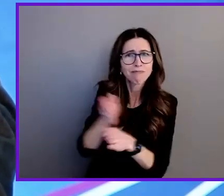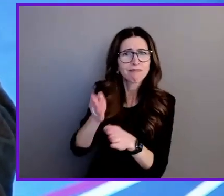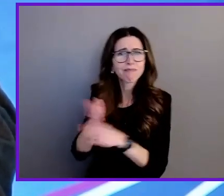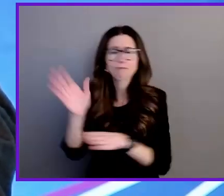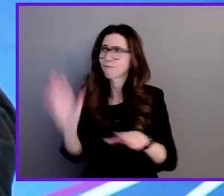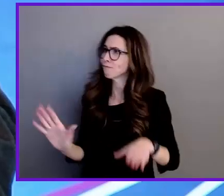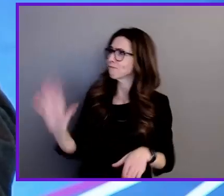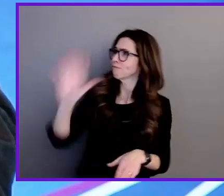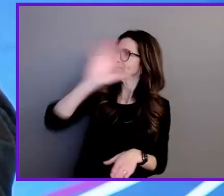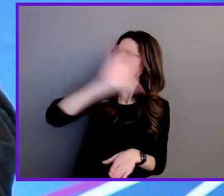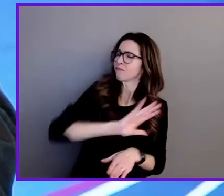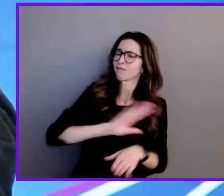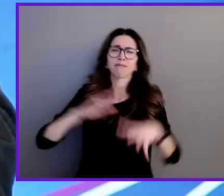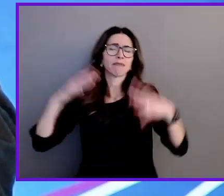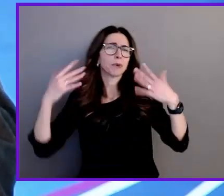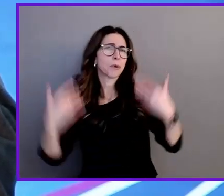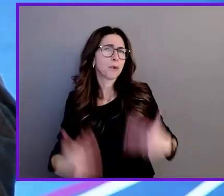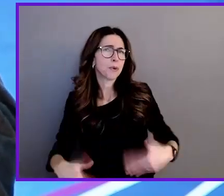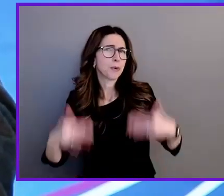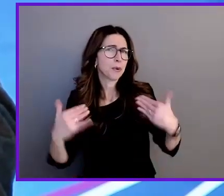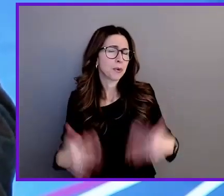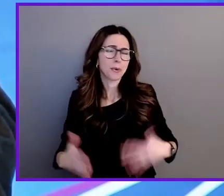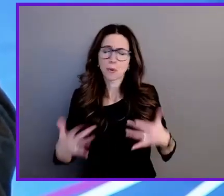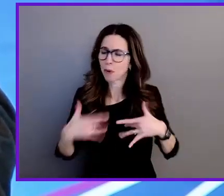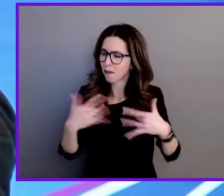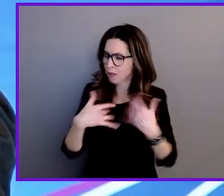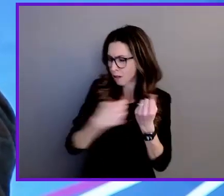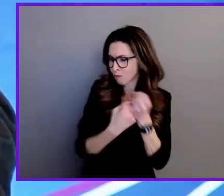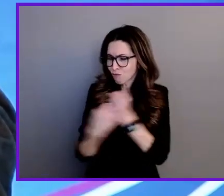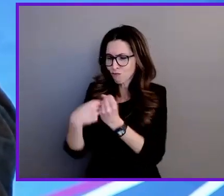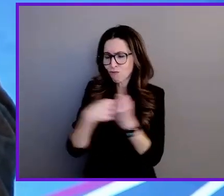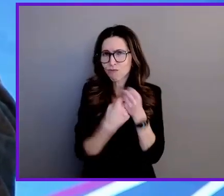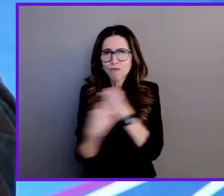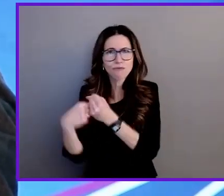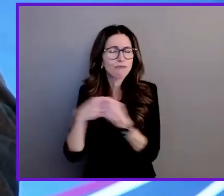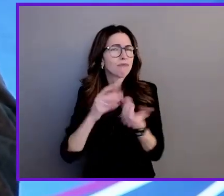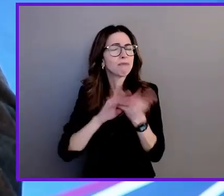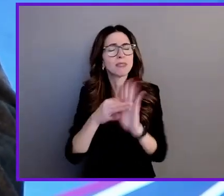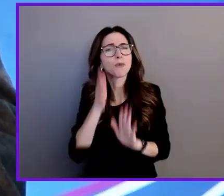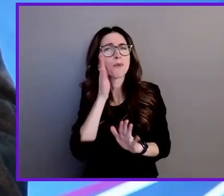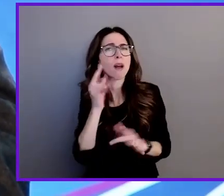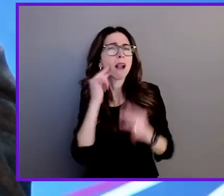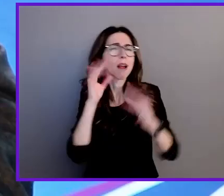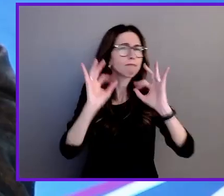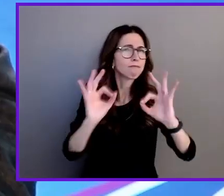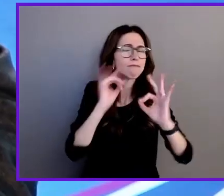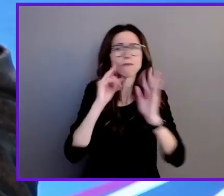and enriches their collective oversight of the Canada Council for the Arts. To close, I’d like to thank the Government